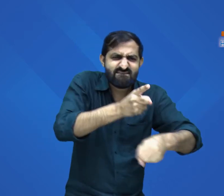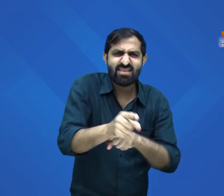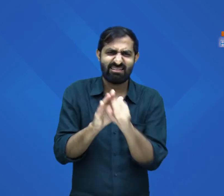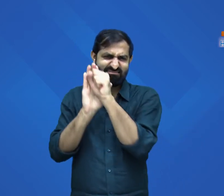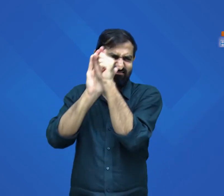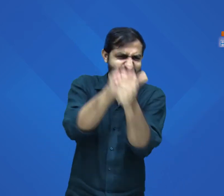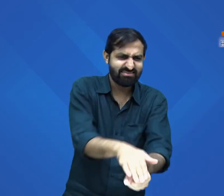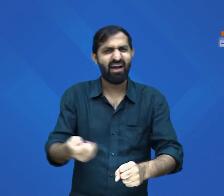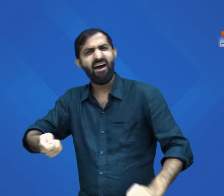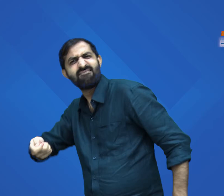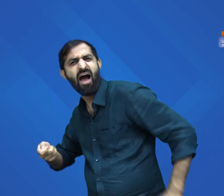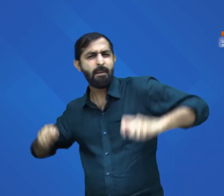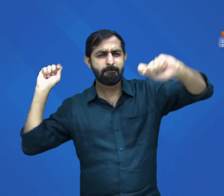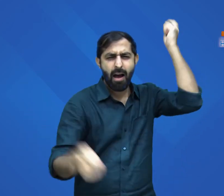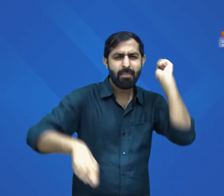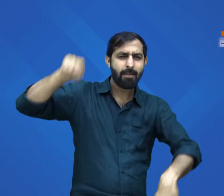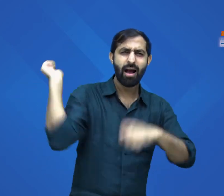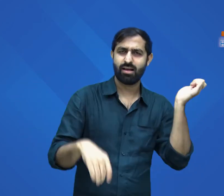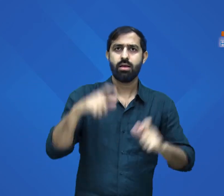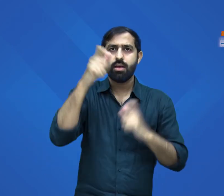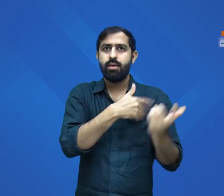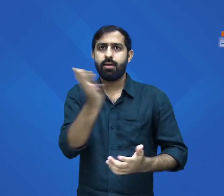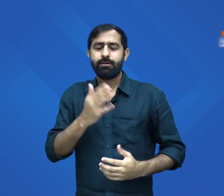People of India were exploited and oppressed by them.